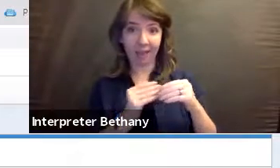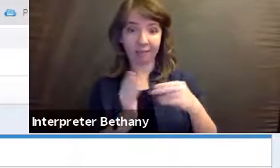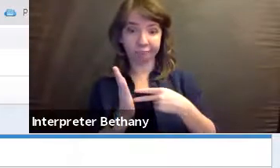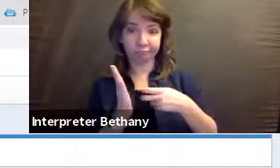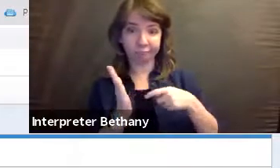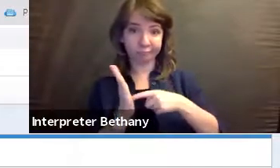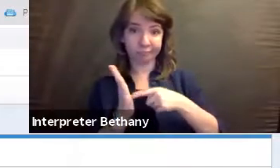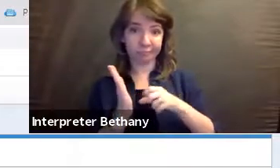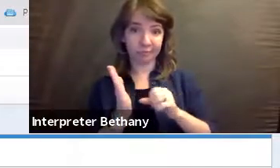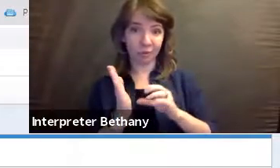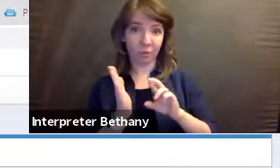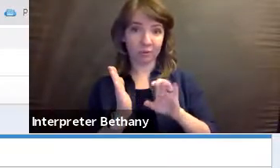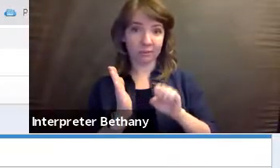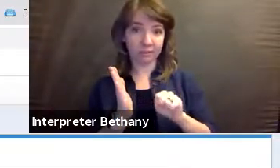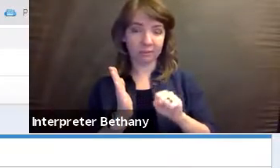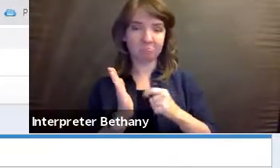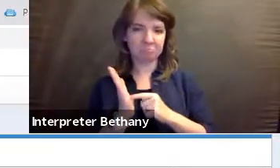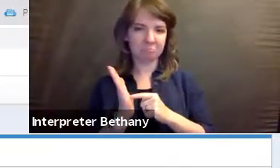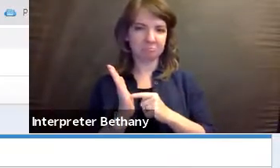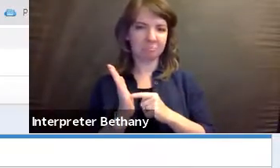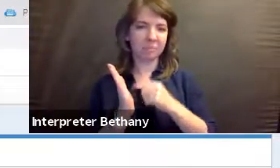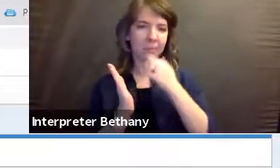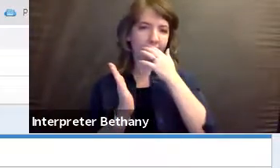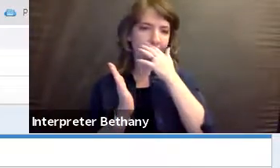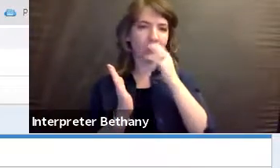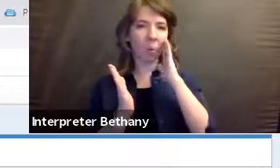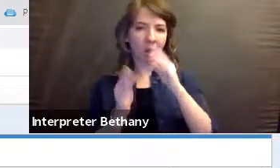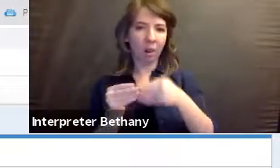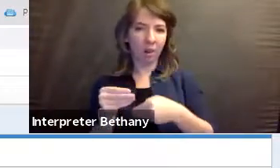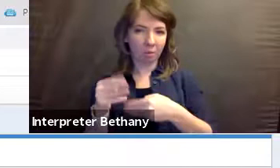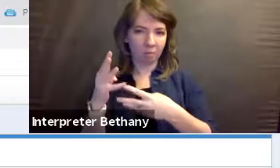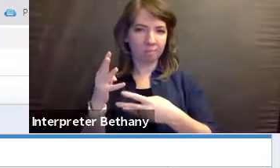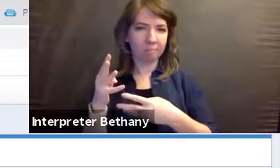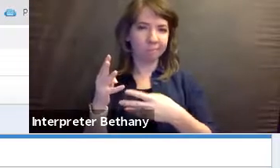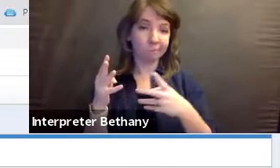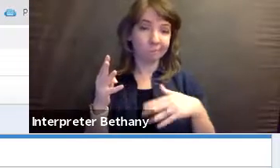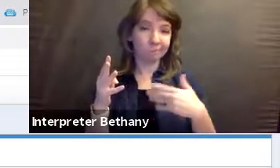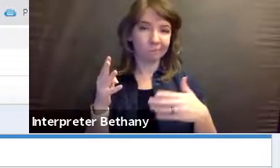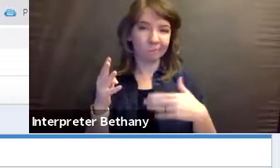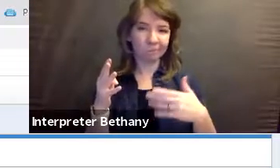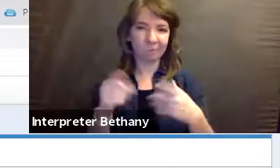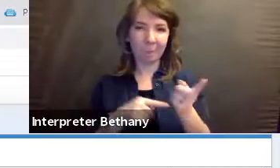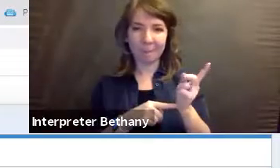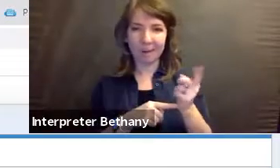Linda Kobashigawa: My, my sources will load here in a just a moment, waiting to see if I can